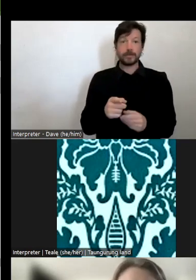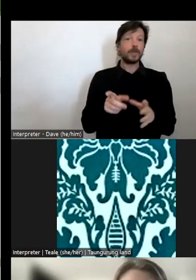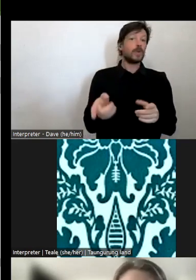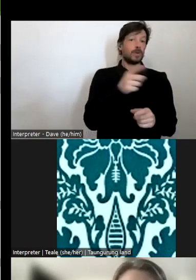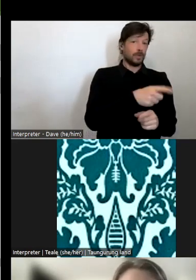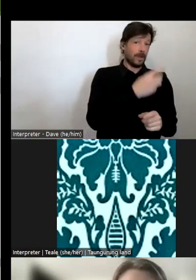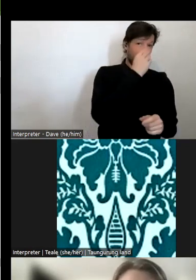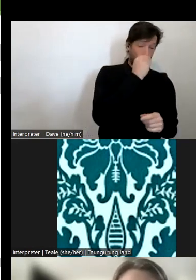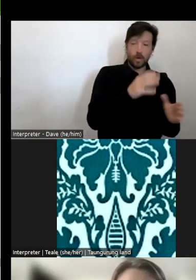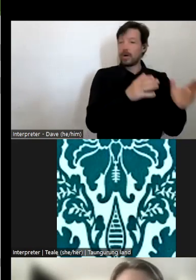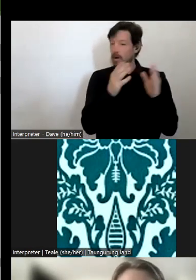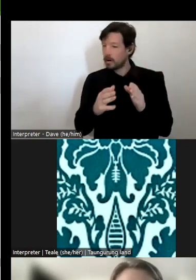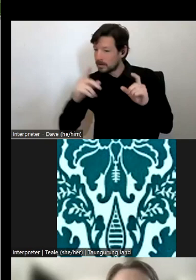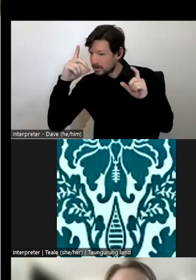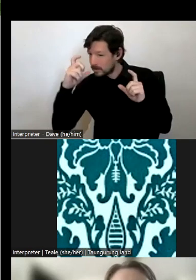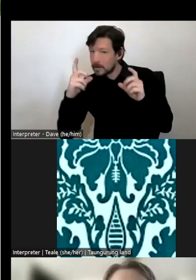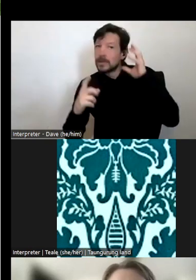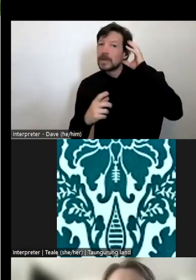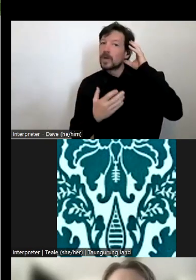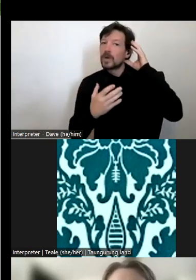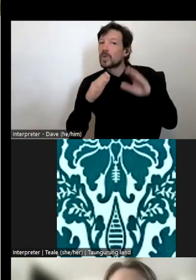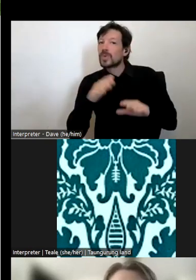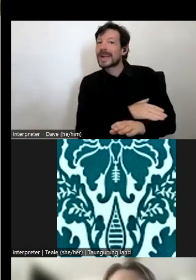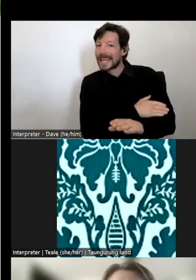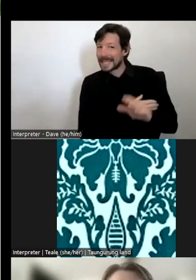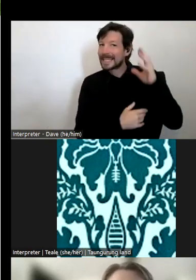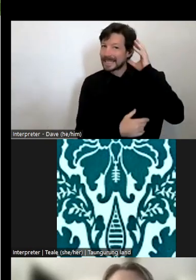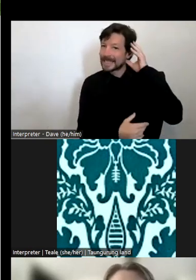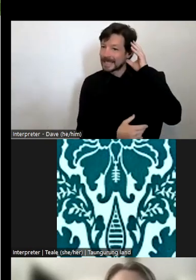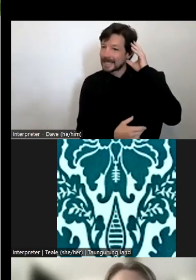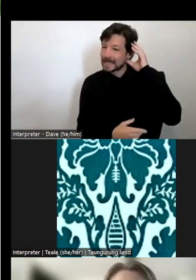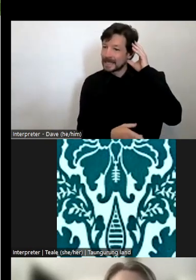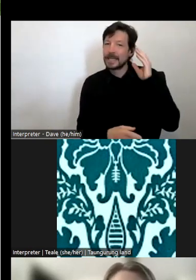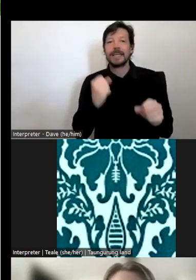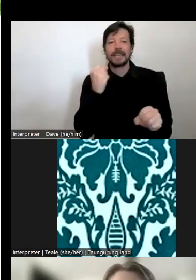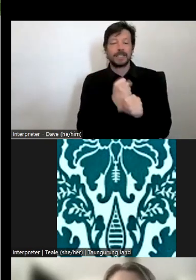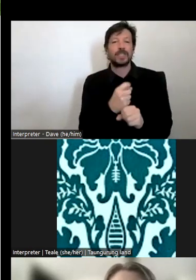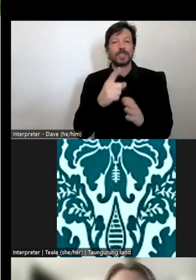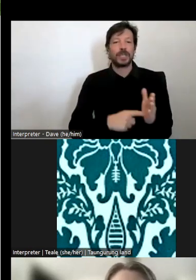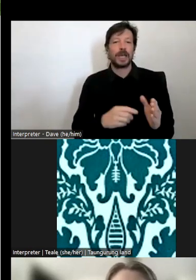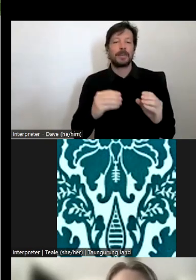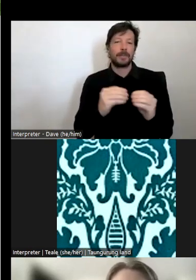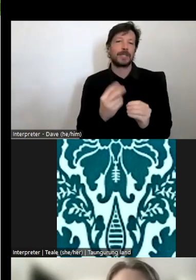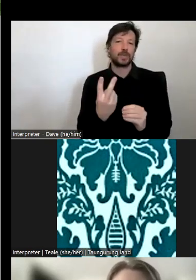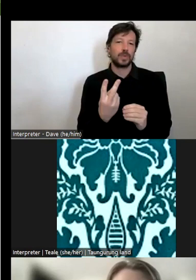But you can see the green fluorescence, that's where that GJB2 or connexin 26 gene is expressed.